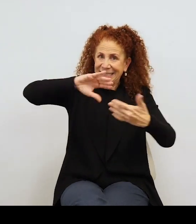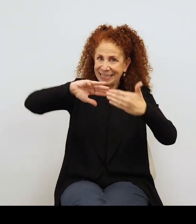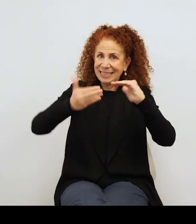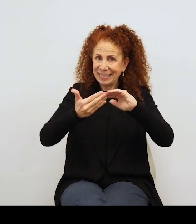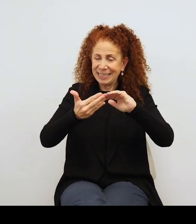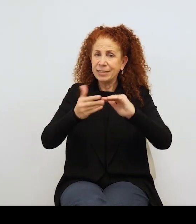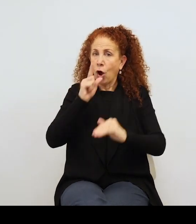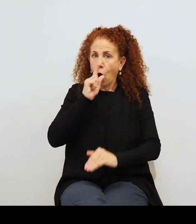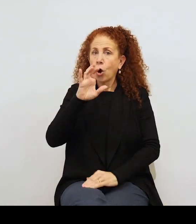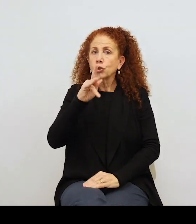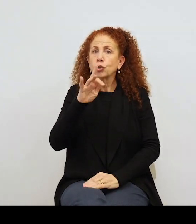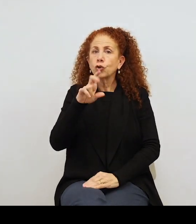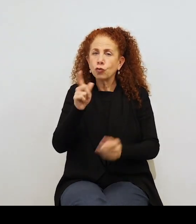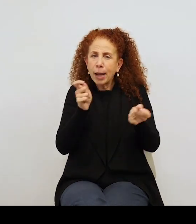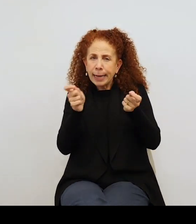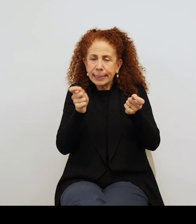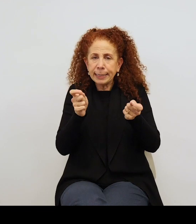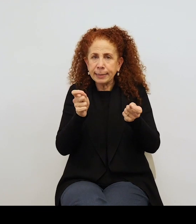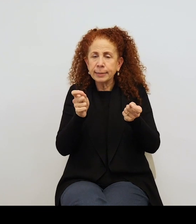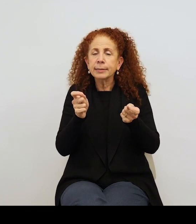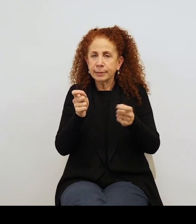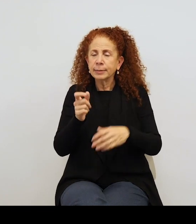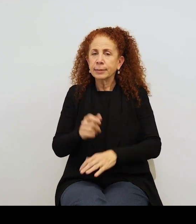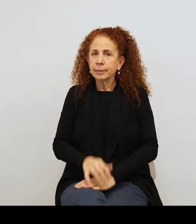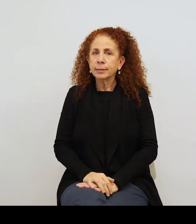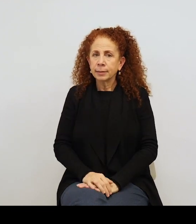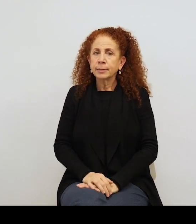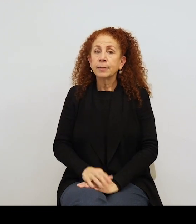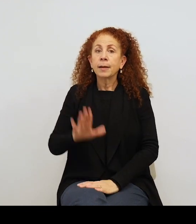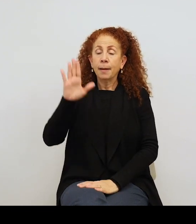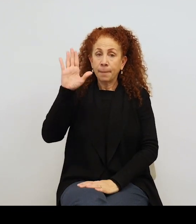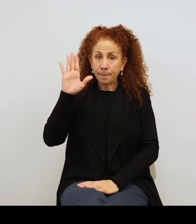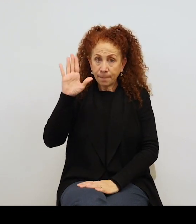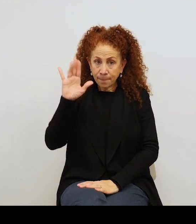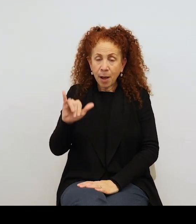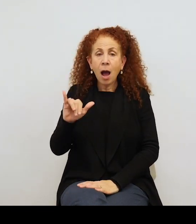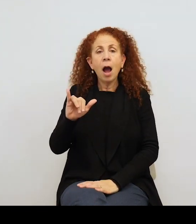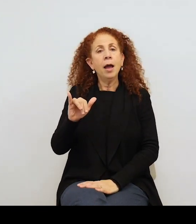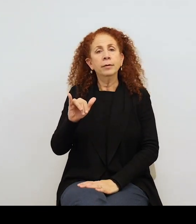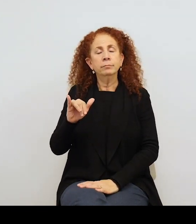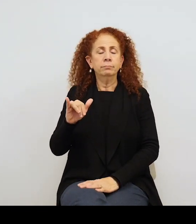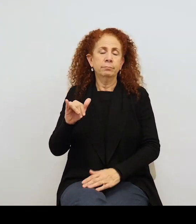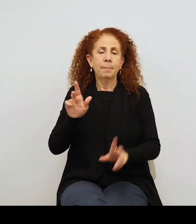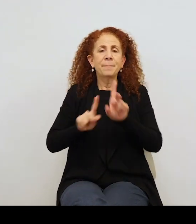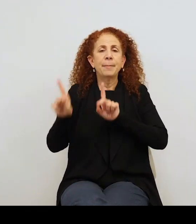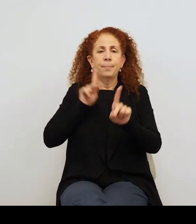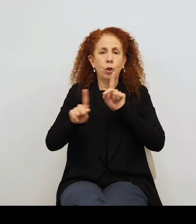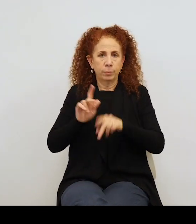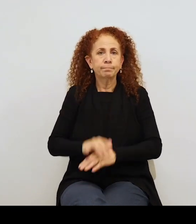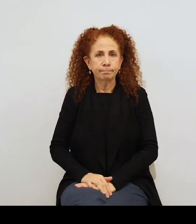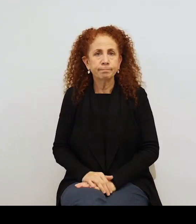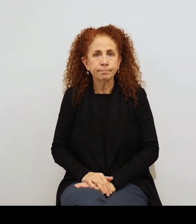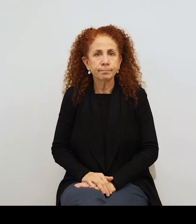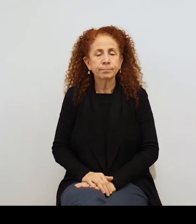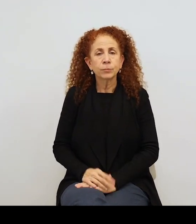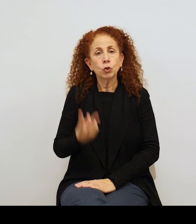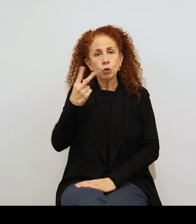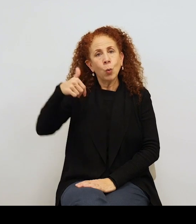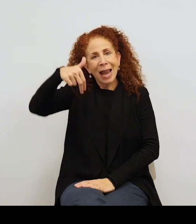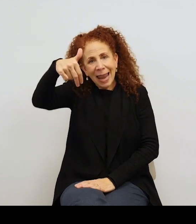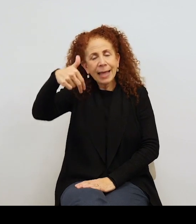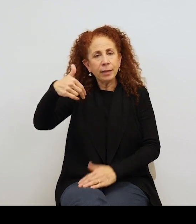it's curated for bipedal hominids, for our species,